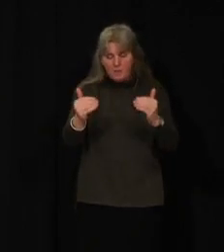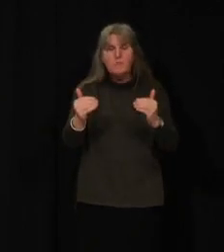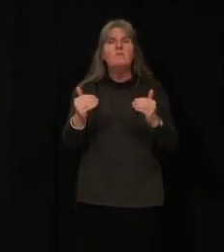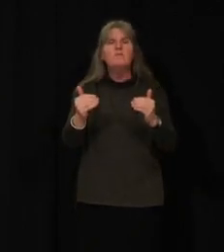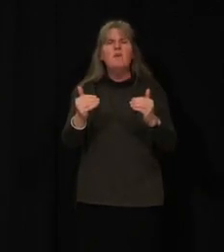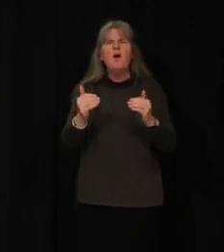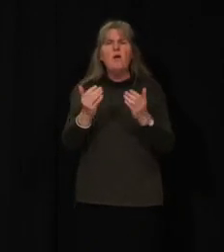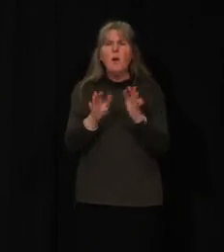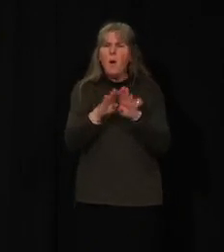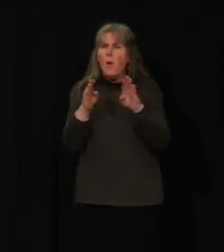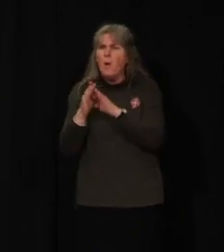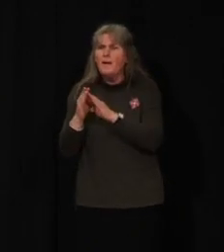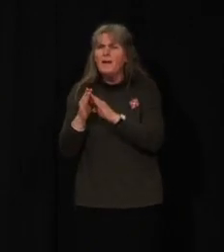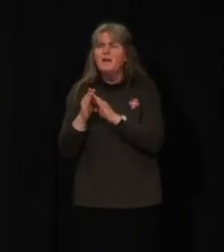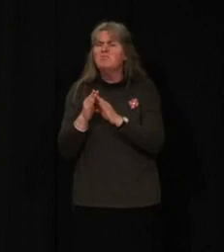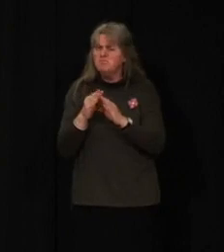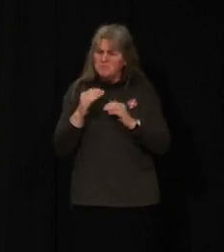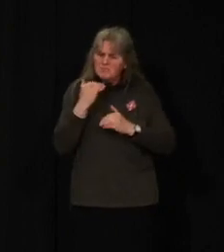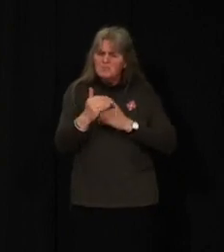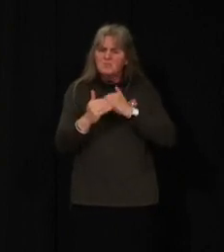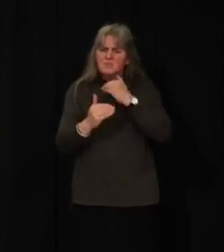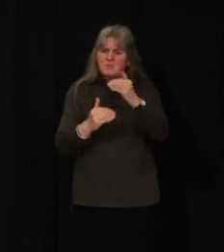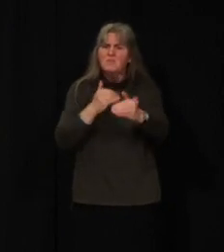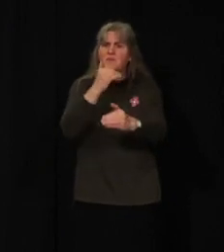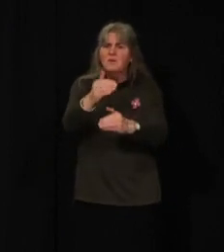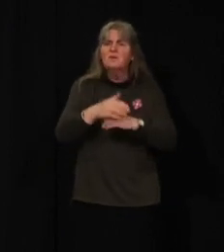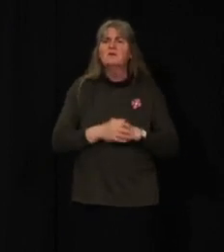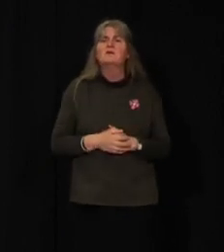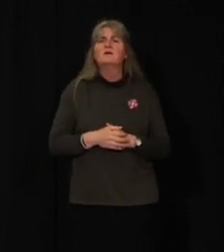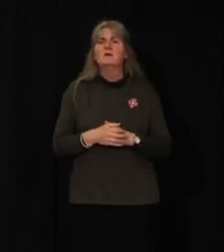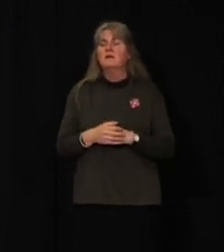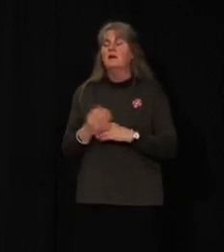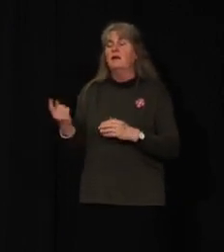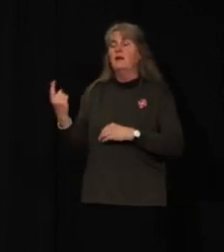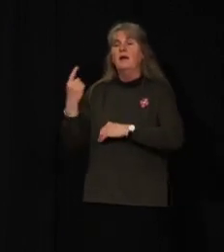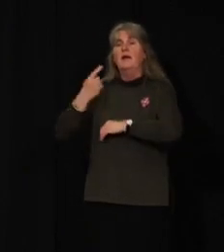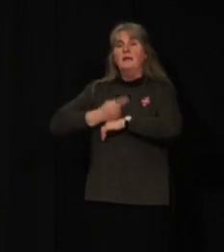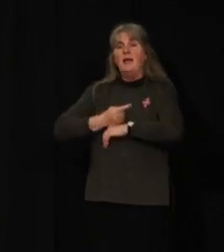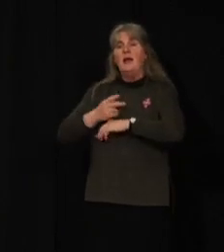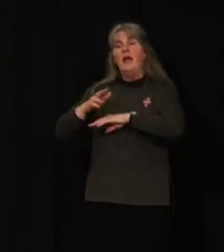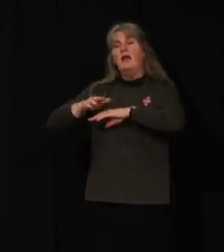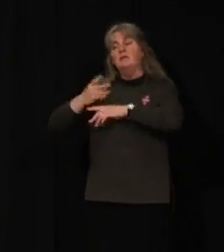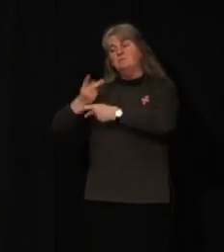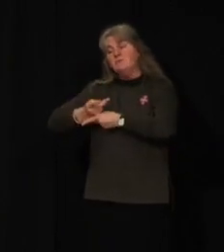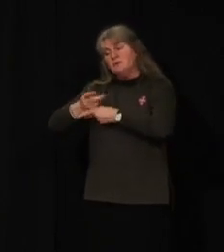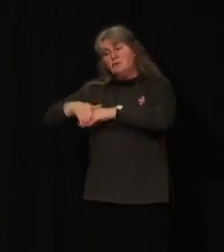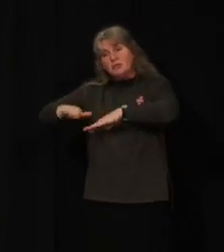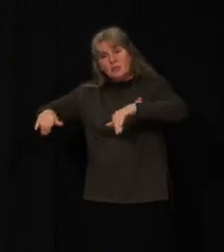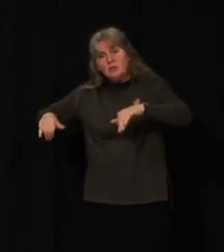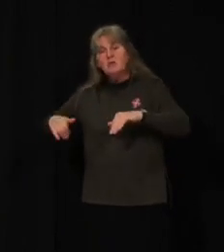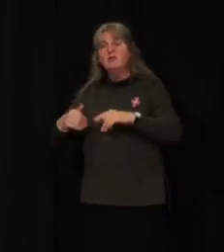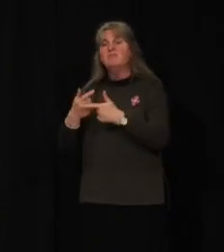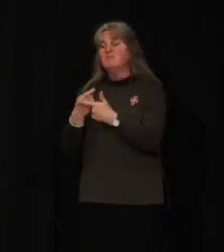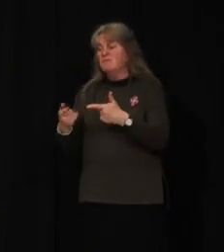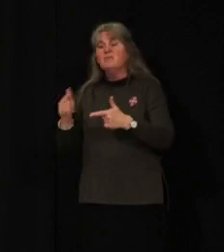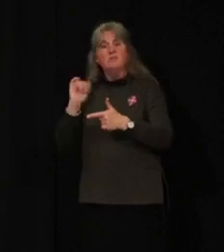approach. As of Friday, a new guidelines for childcare operators for issued. As of today, we will have the